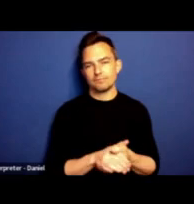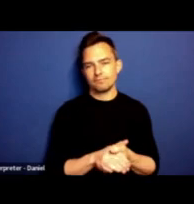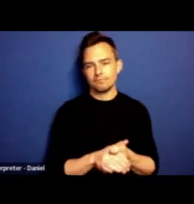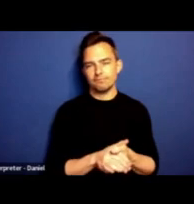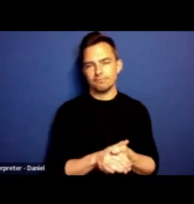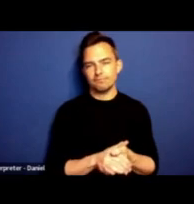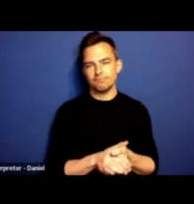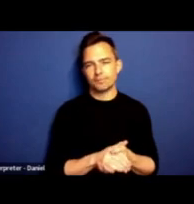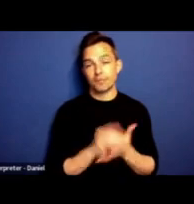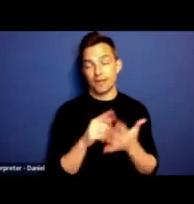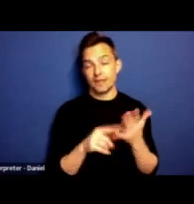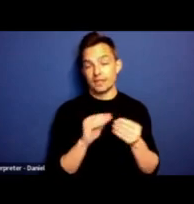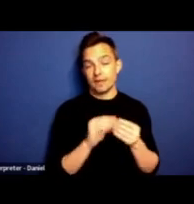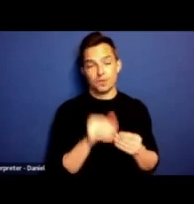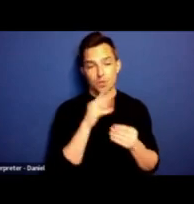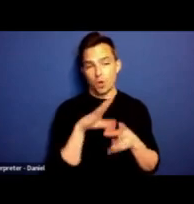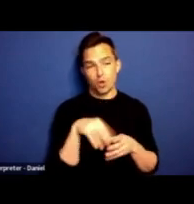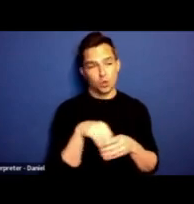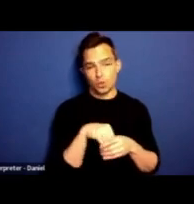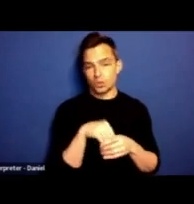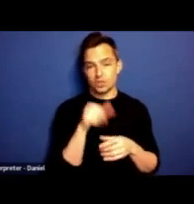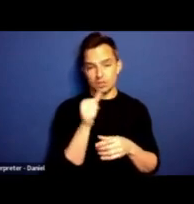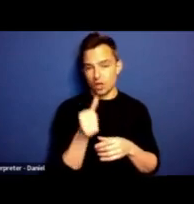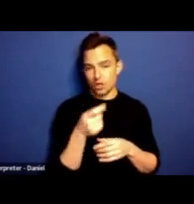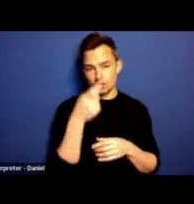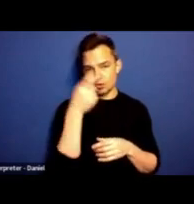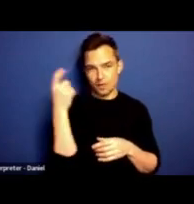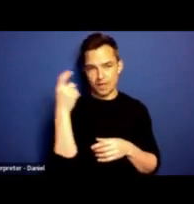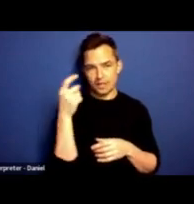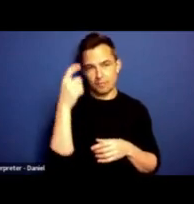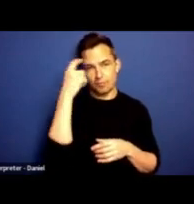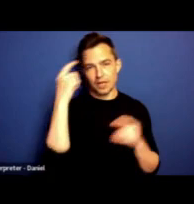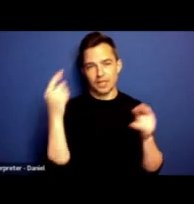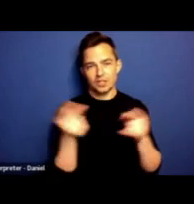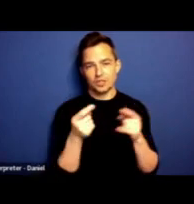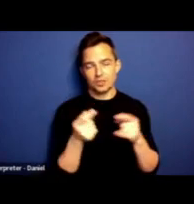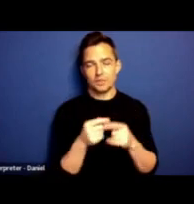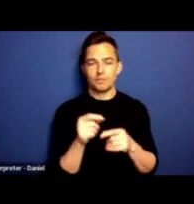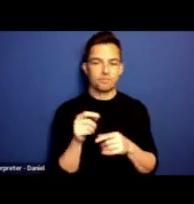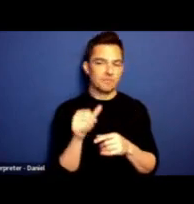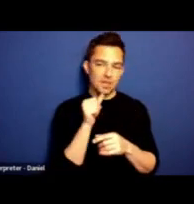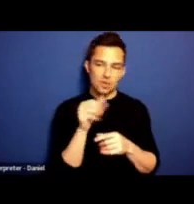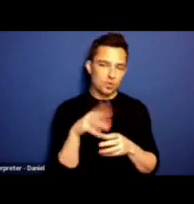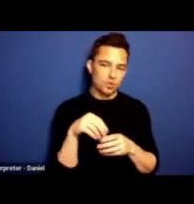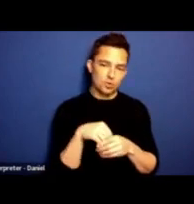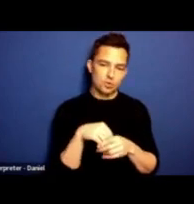these numbers do not include non traumatic brain injury, nor do they include people whose TBI